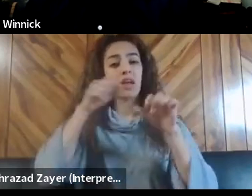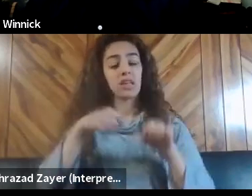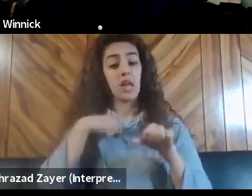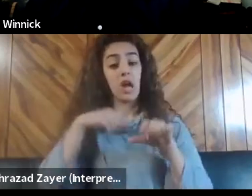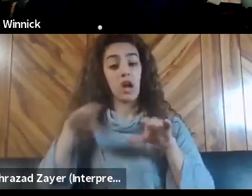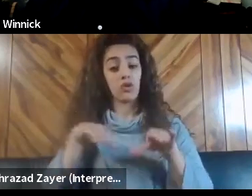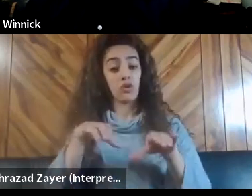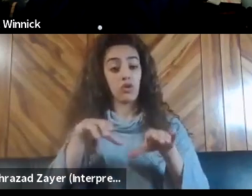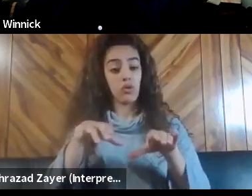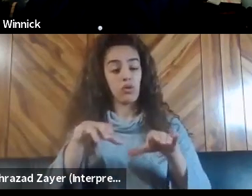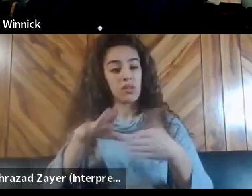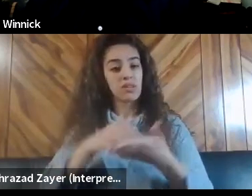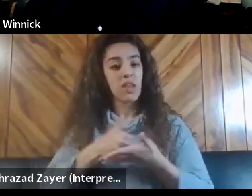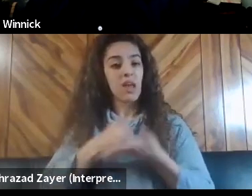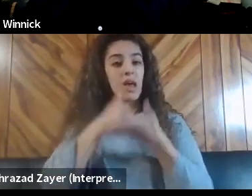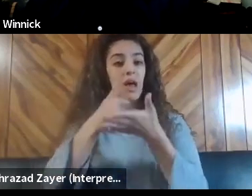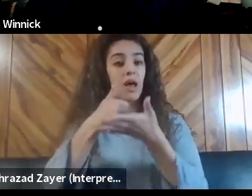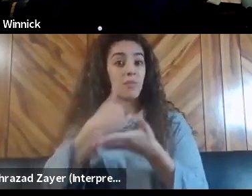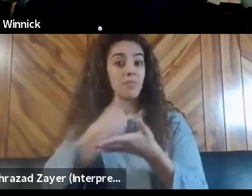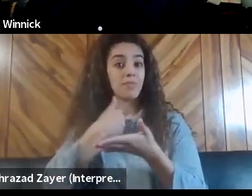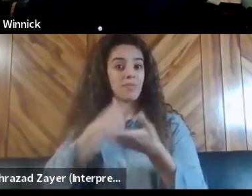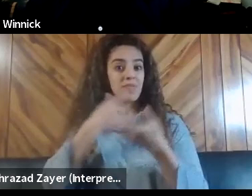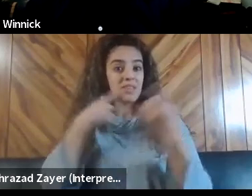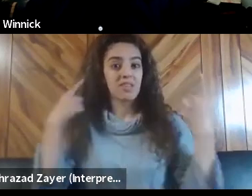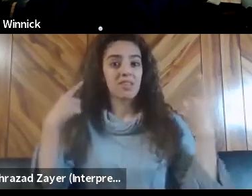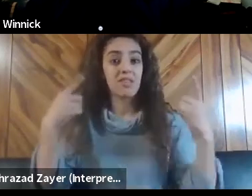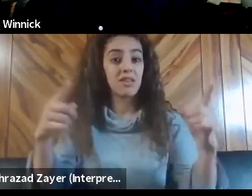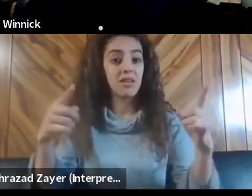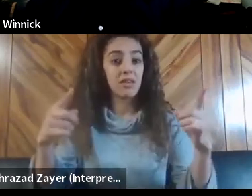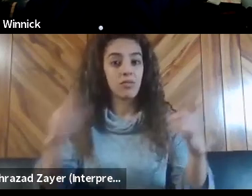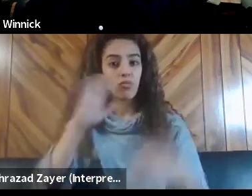furthermore, you have to like learn from it though get